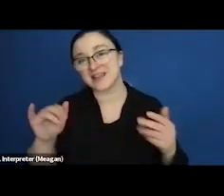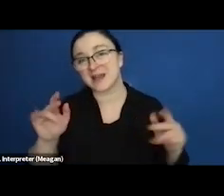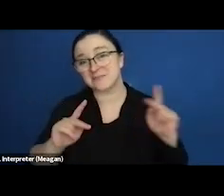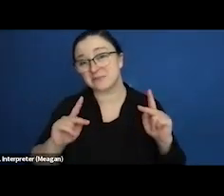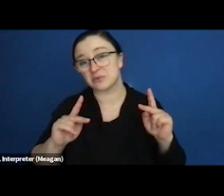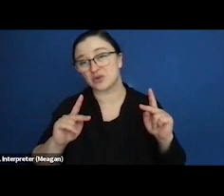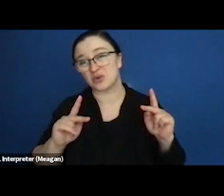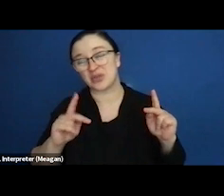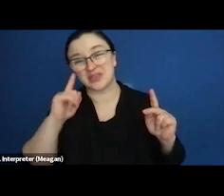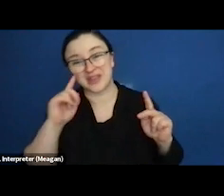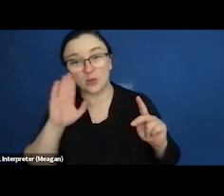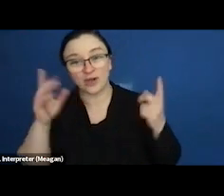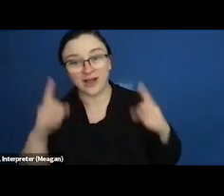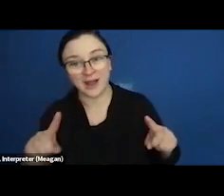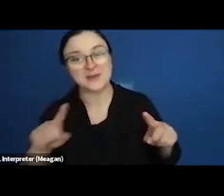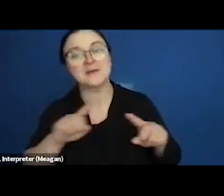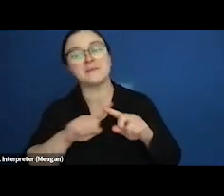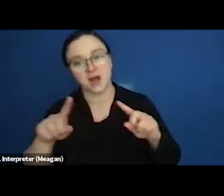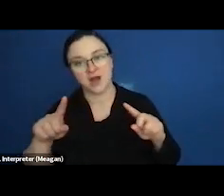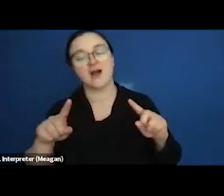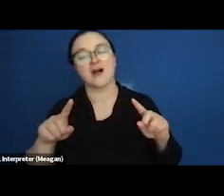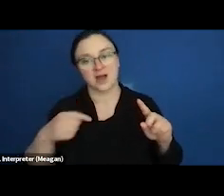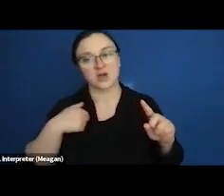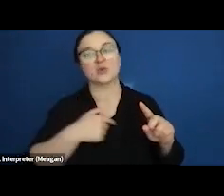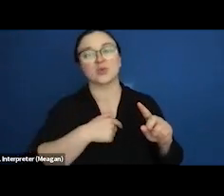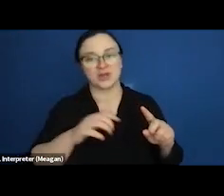but we do wanna acknowledge at times that those harms do happen,